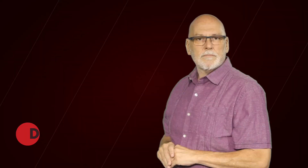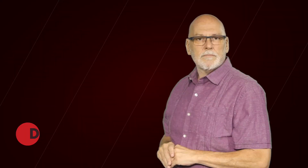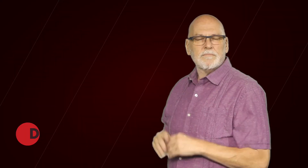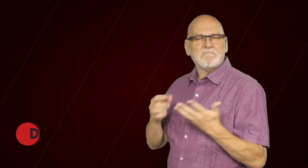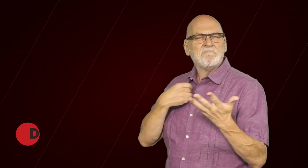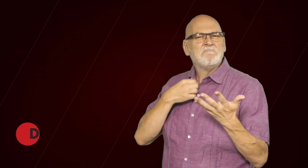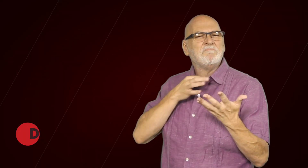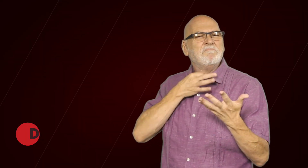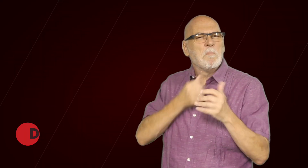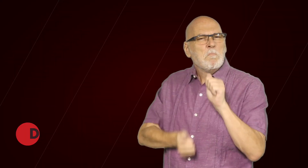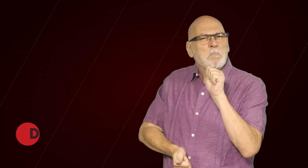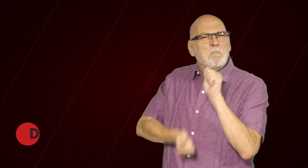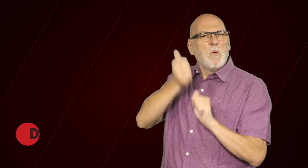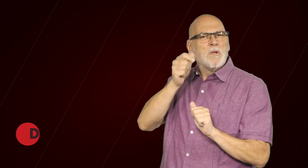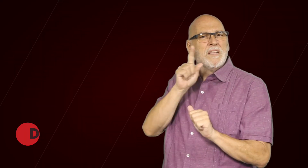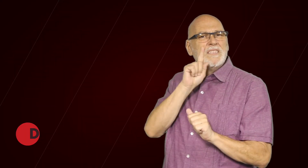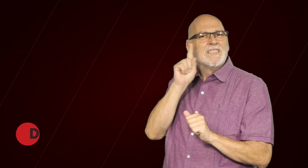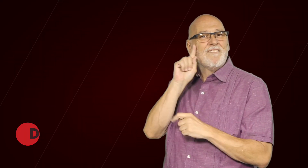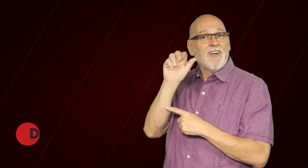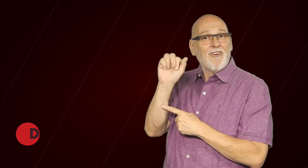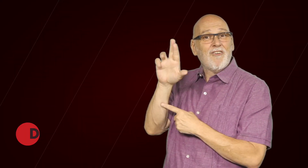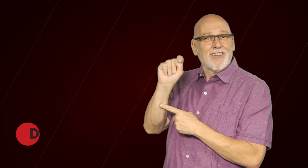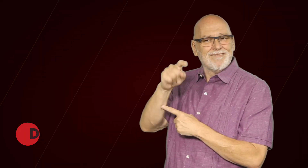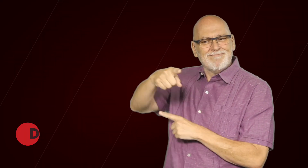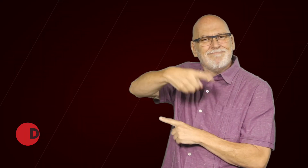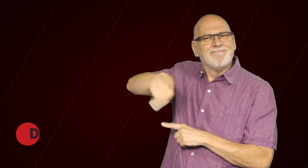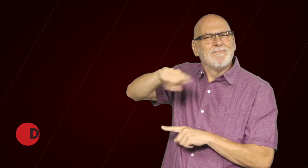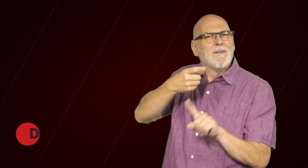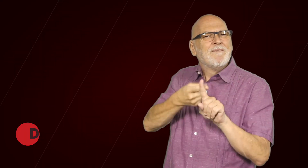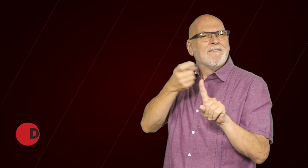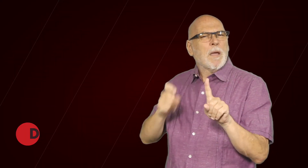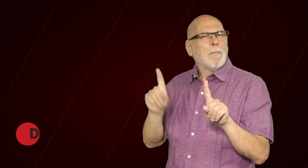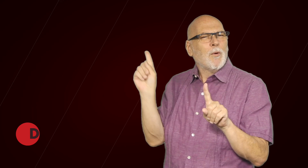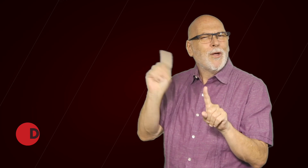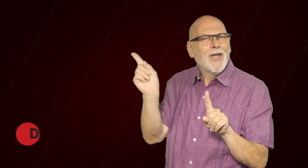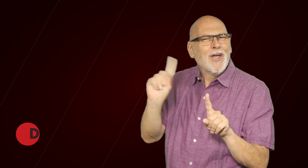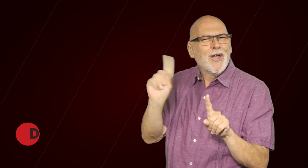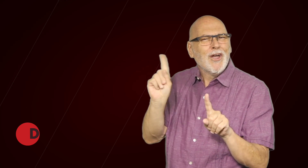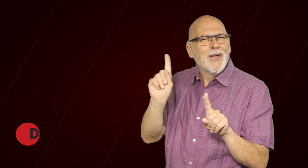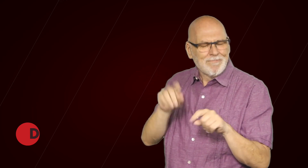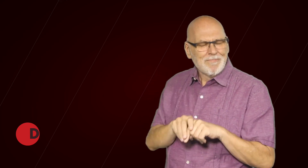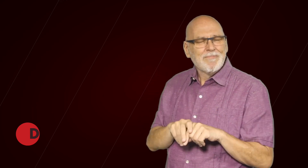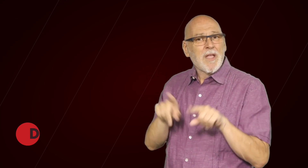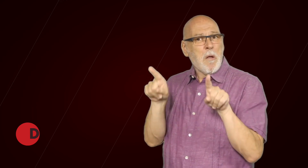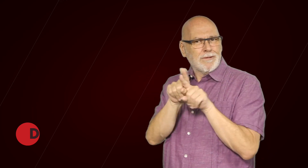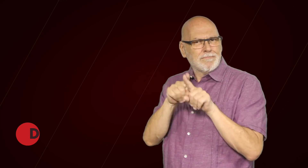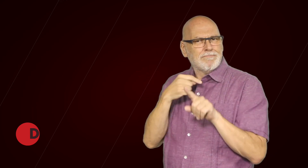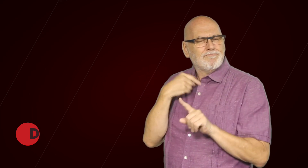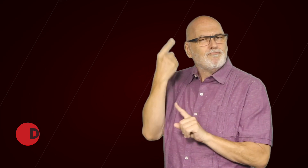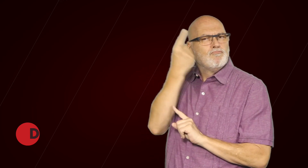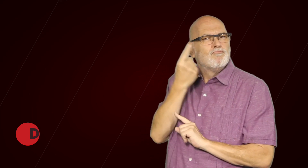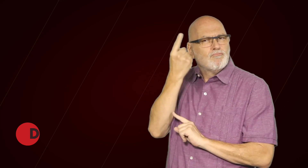[ANSELMO]: Where are most of the Deaf artists from,